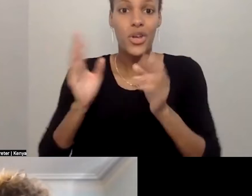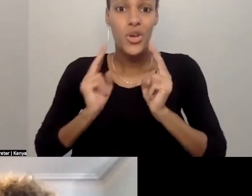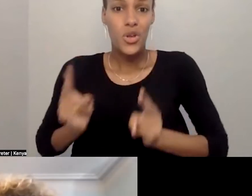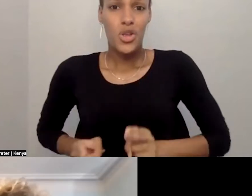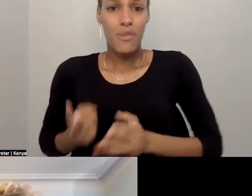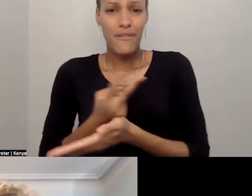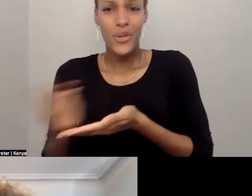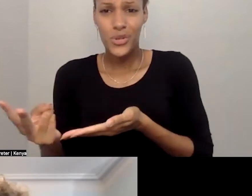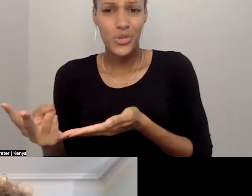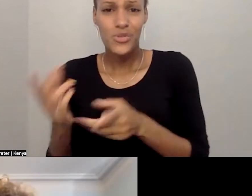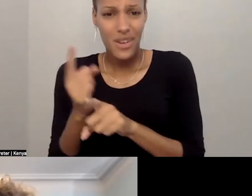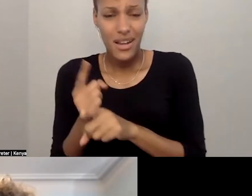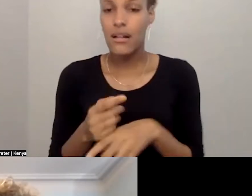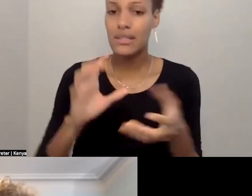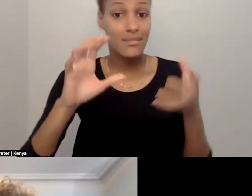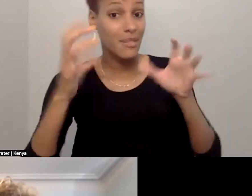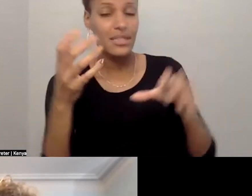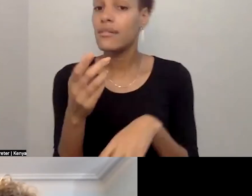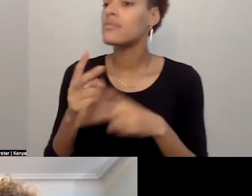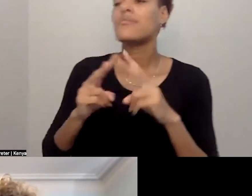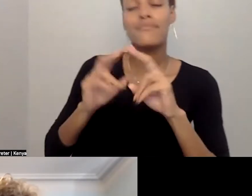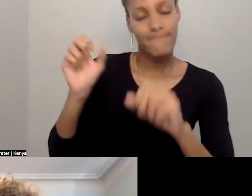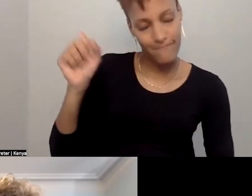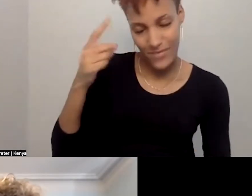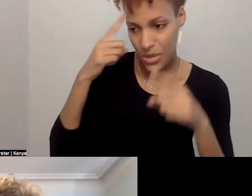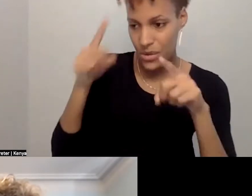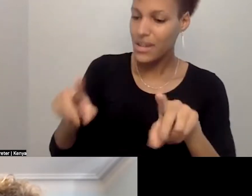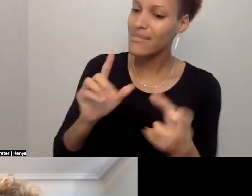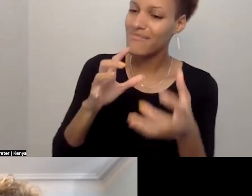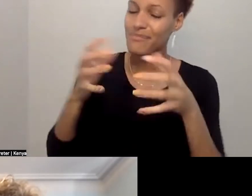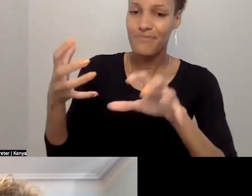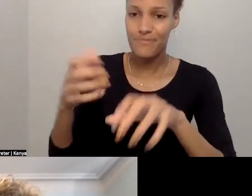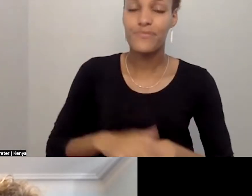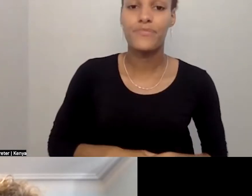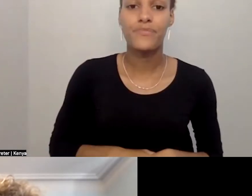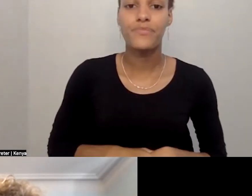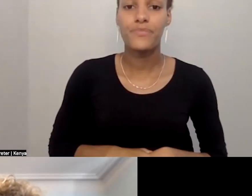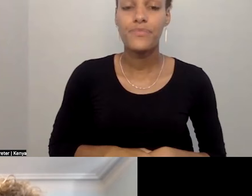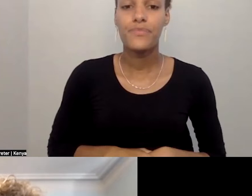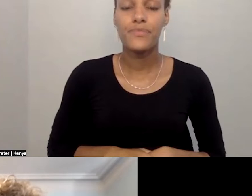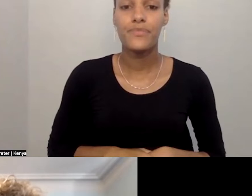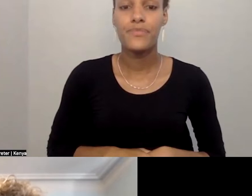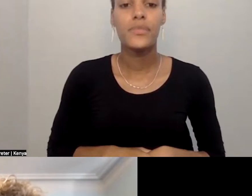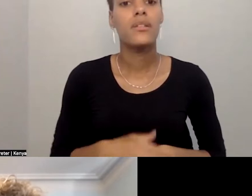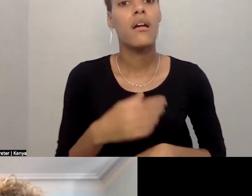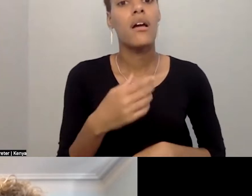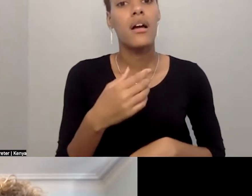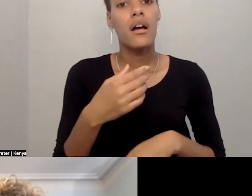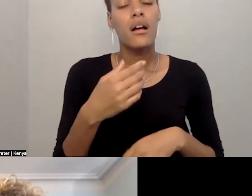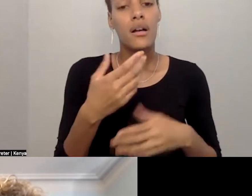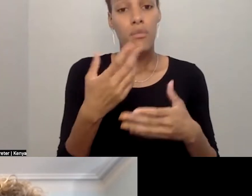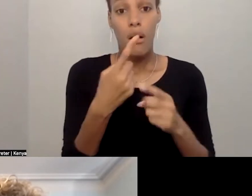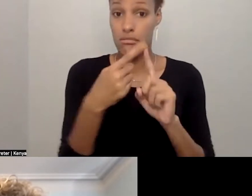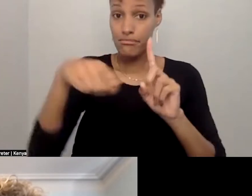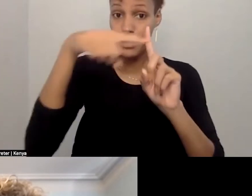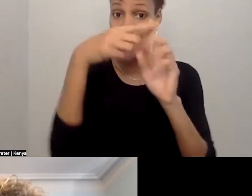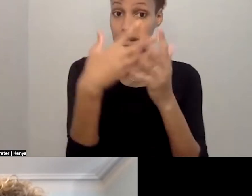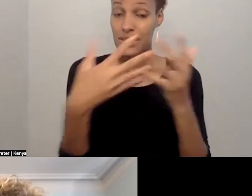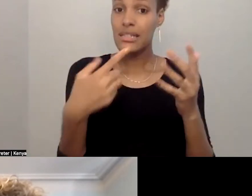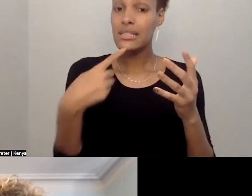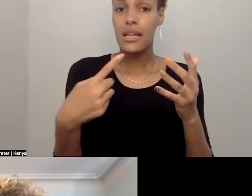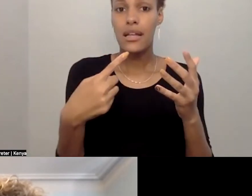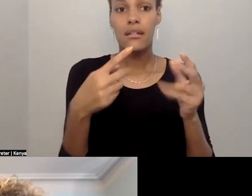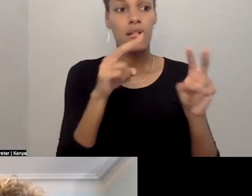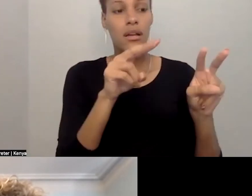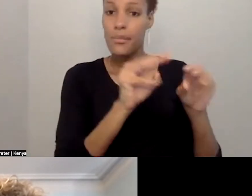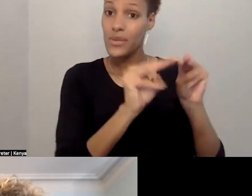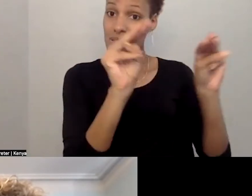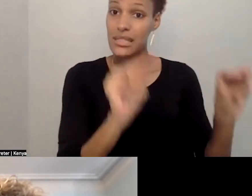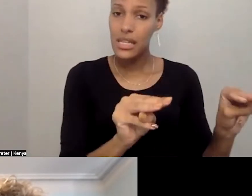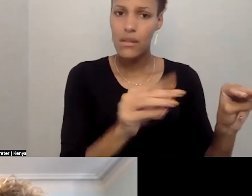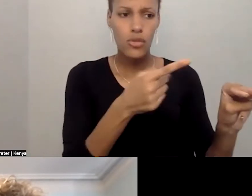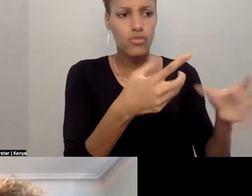and, and it's very messy, it's very messy. When one of the bright lights is that people have said they view museums as the most trustworthy-